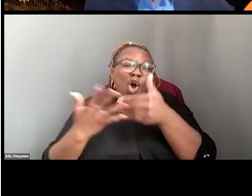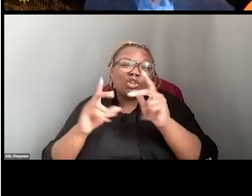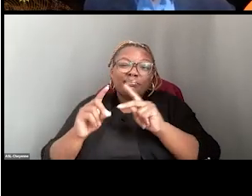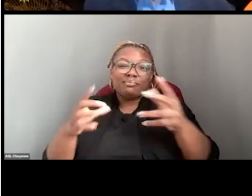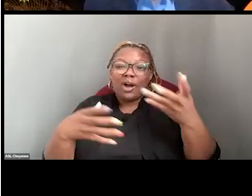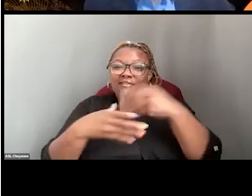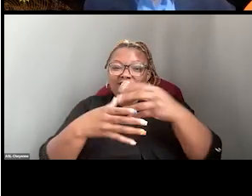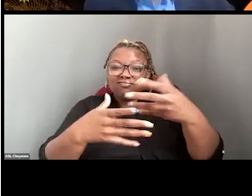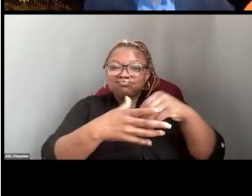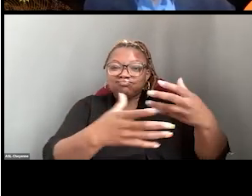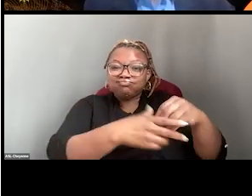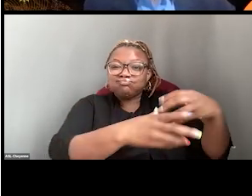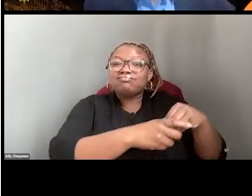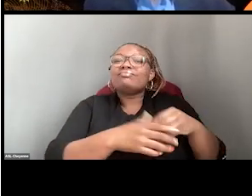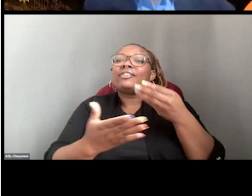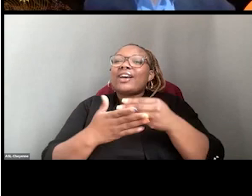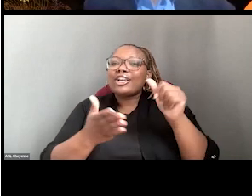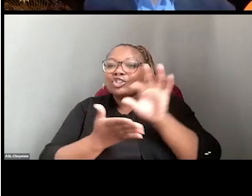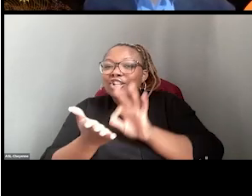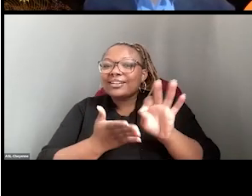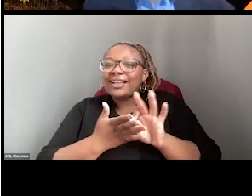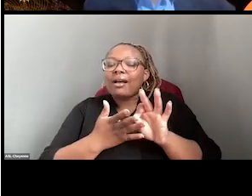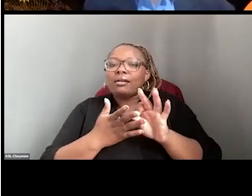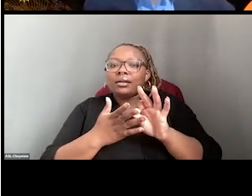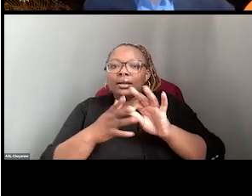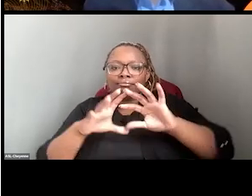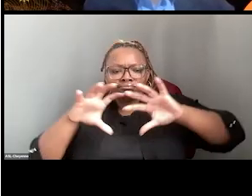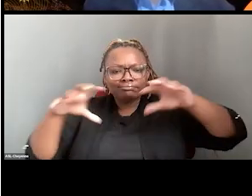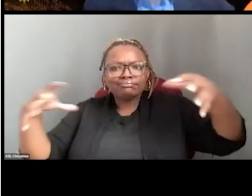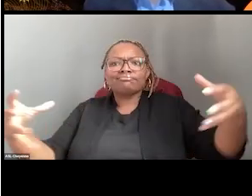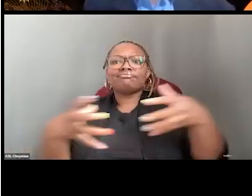It's one big collaboration, one big partnership, and everybody should be communicating